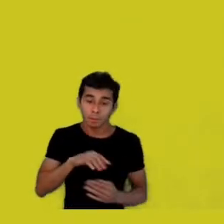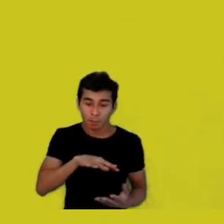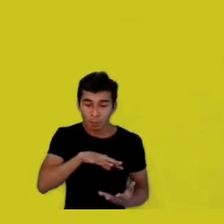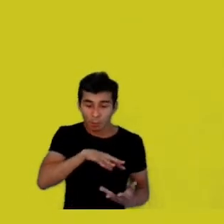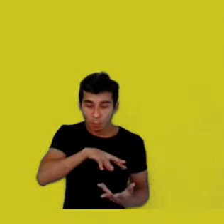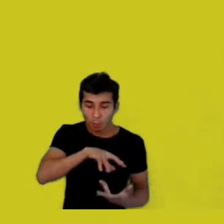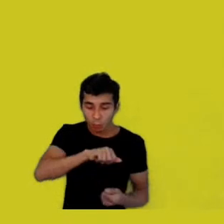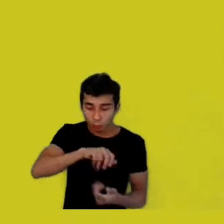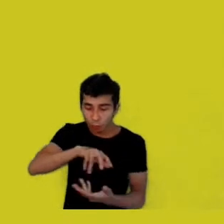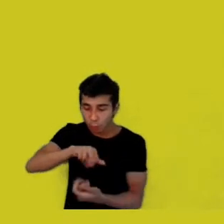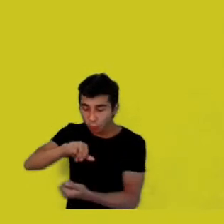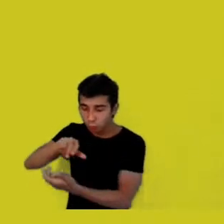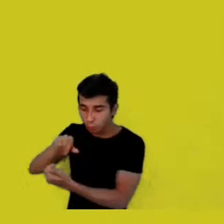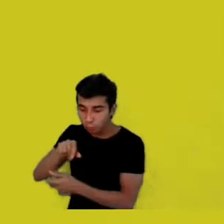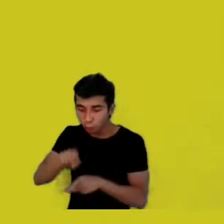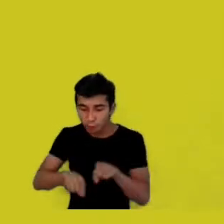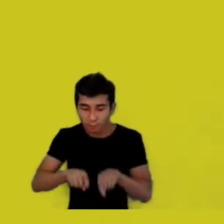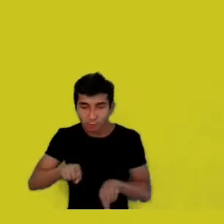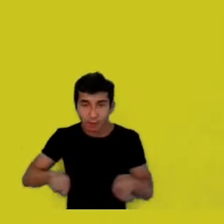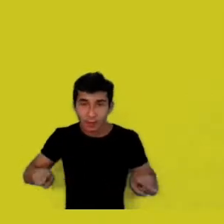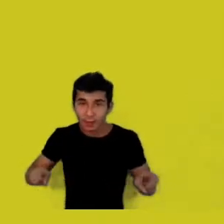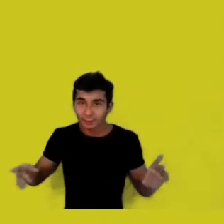And the poetics